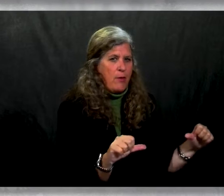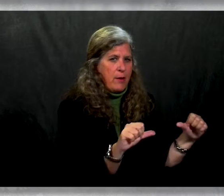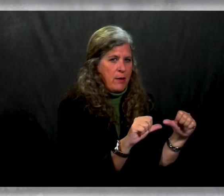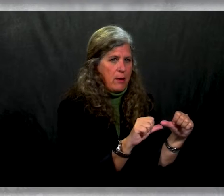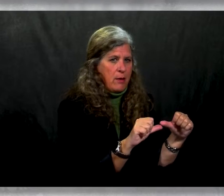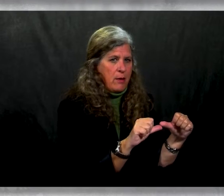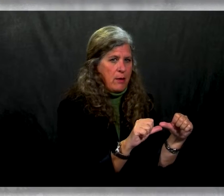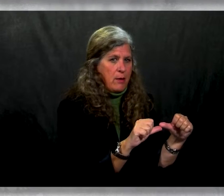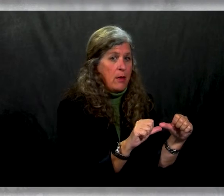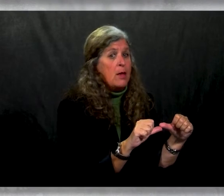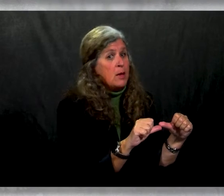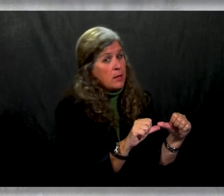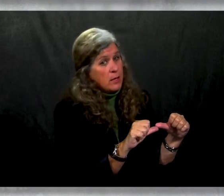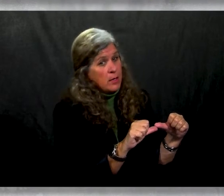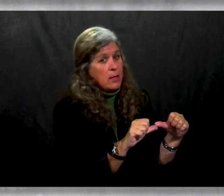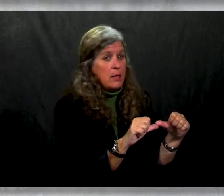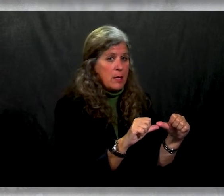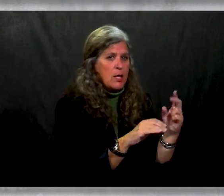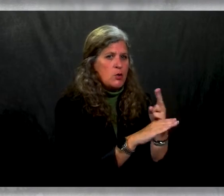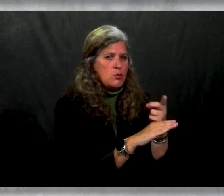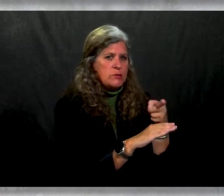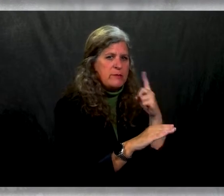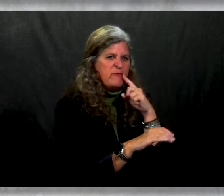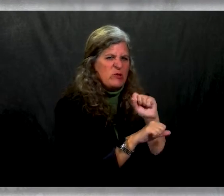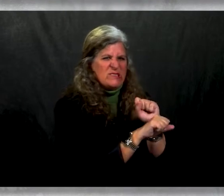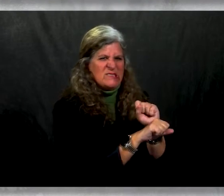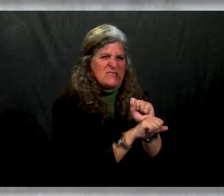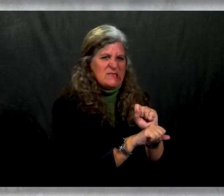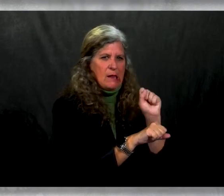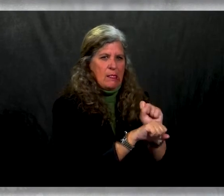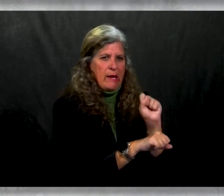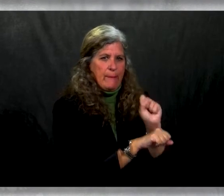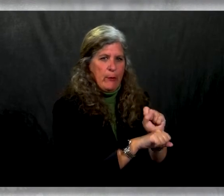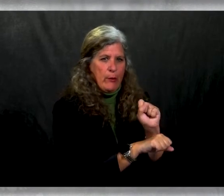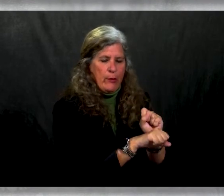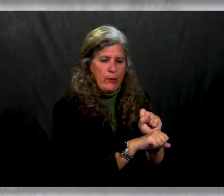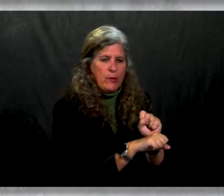probably then use them as slave laborers or in other ways,